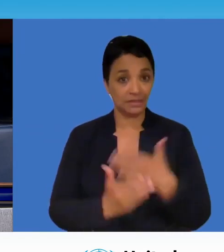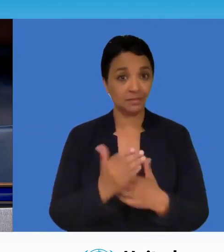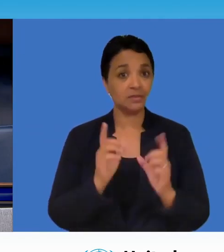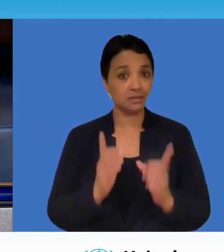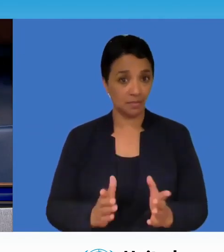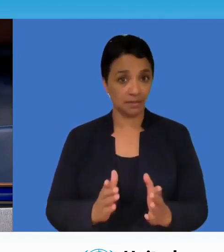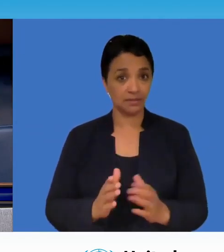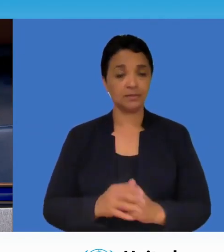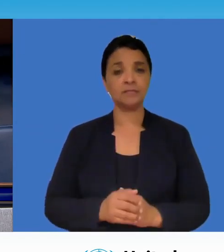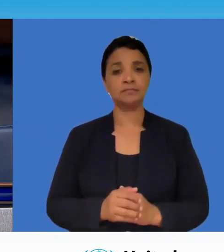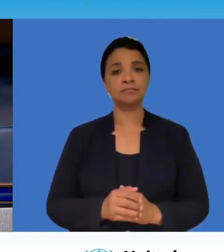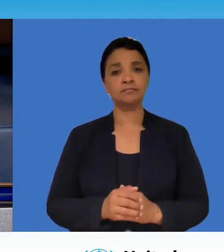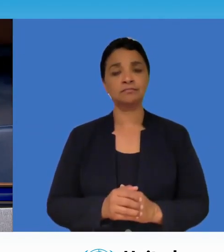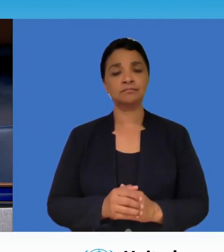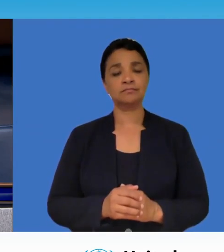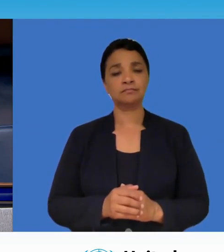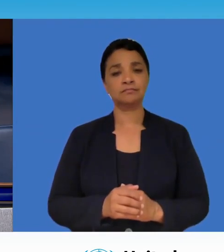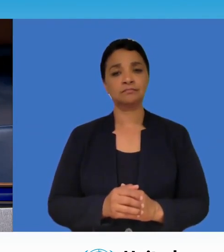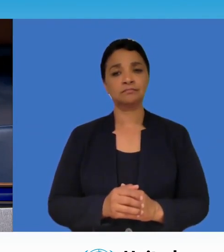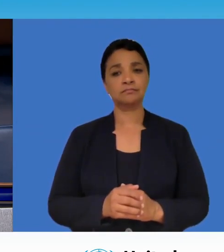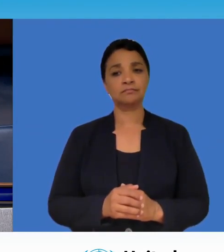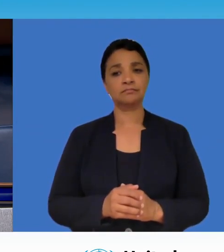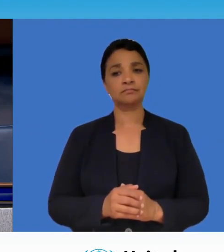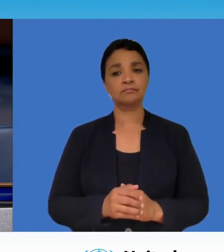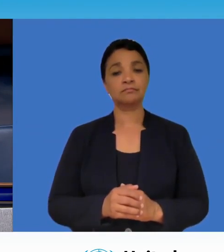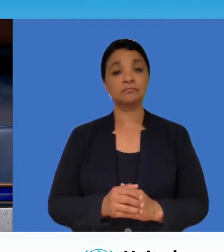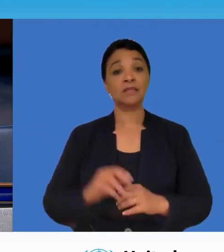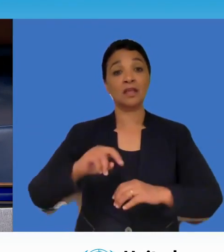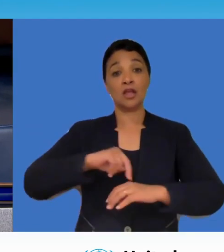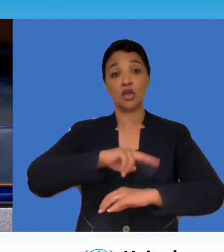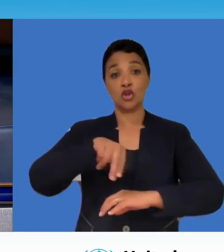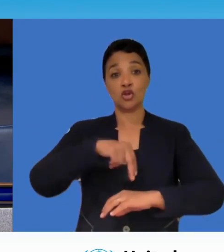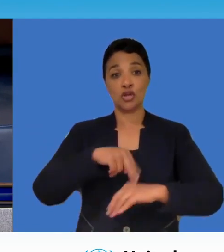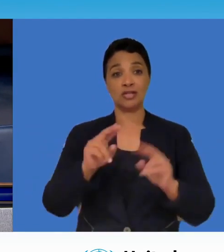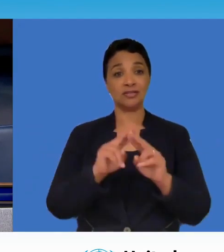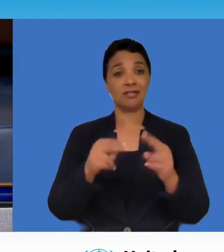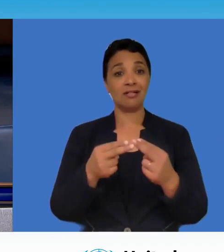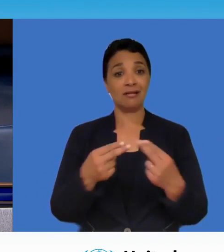reanimation of the National Council for the rights of persons with disabilities